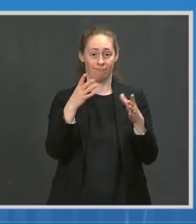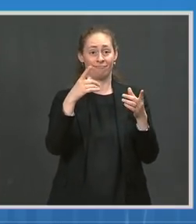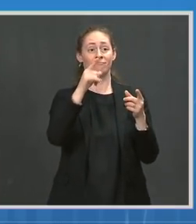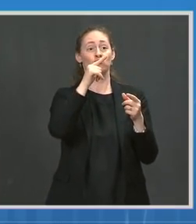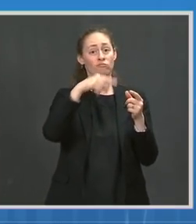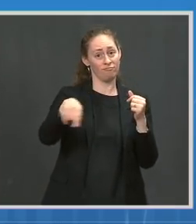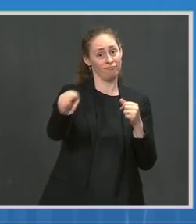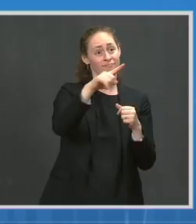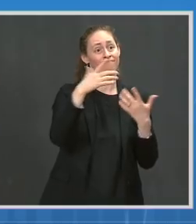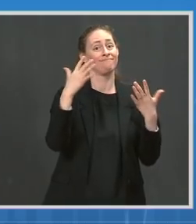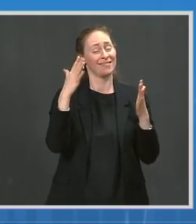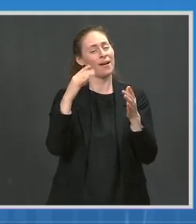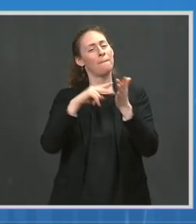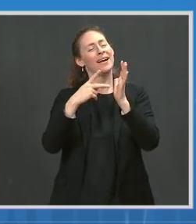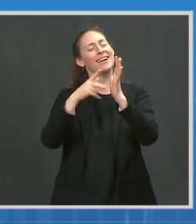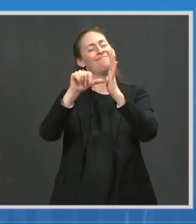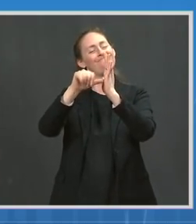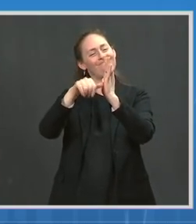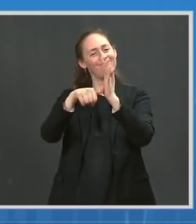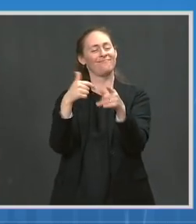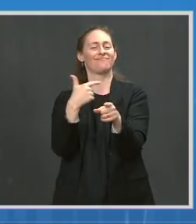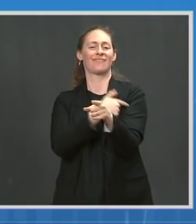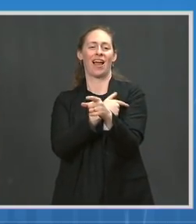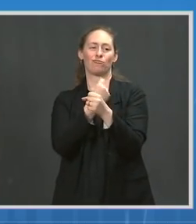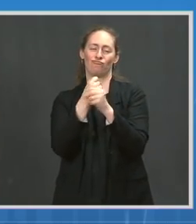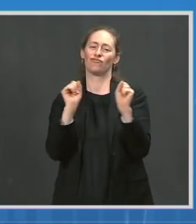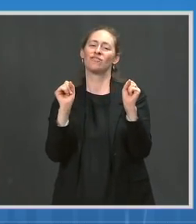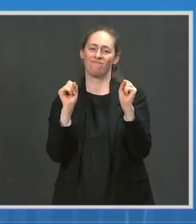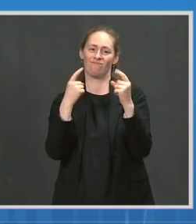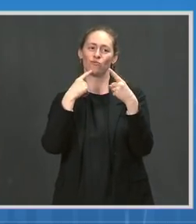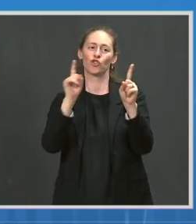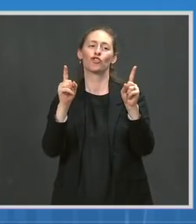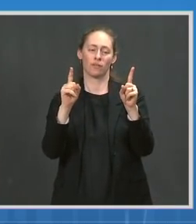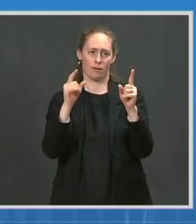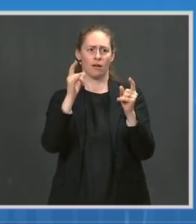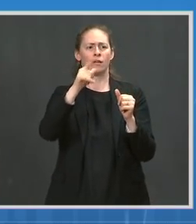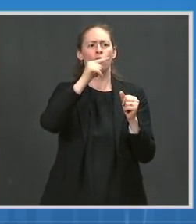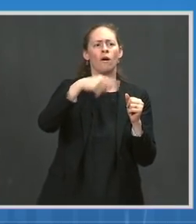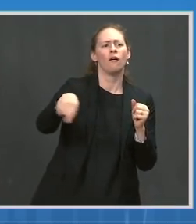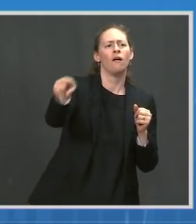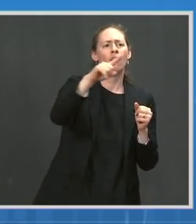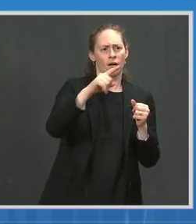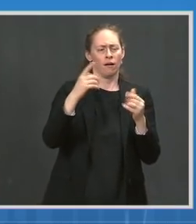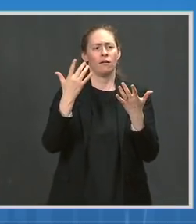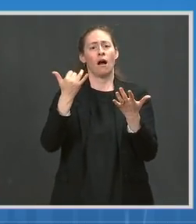Of the nearly 6,000 cases, approximately 30 percent had no symptoms at all.